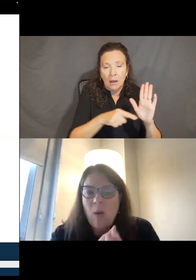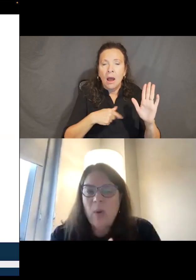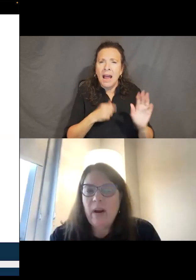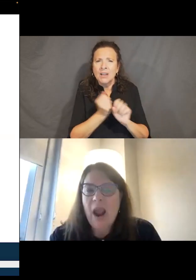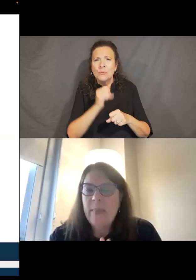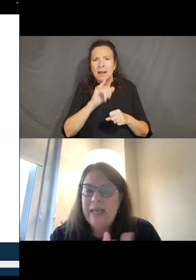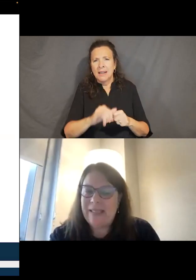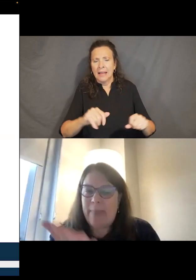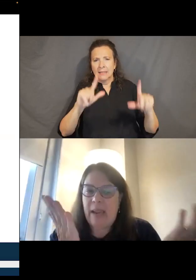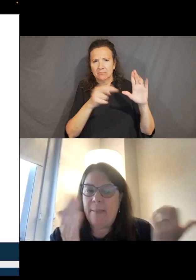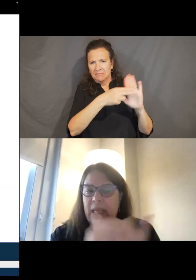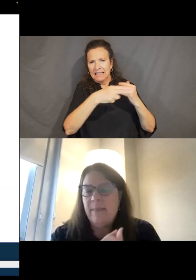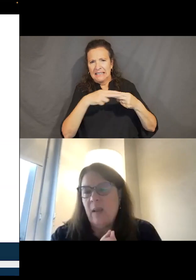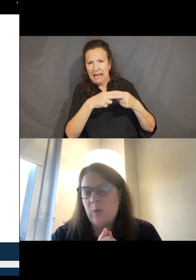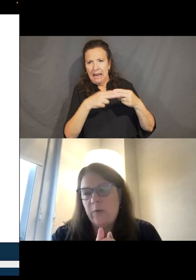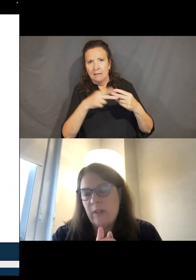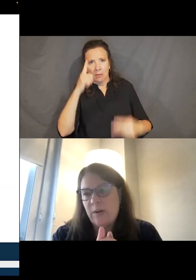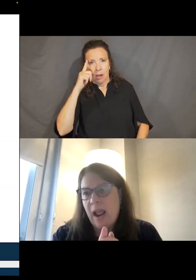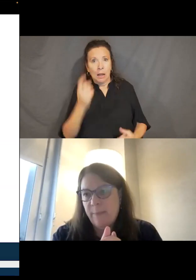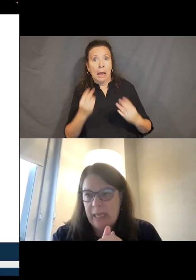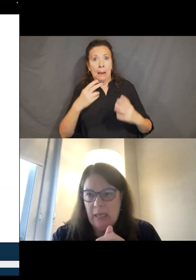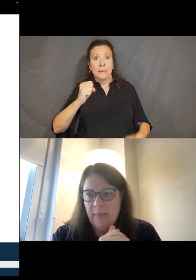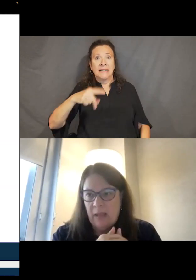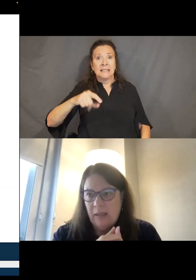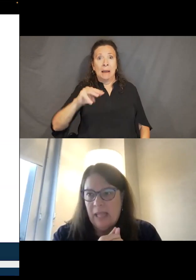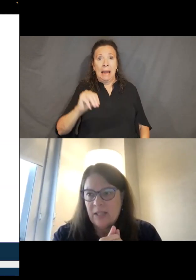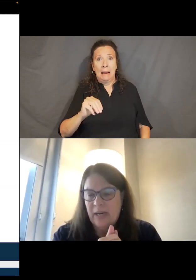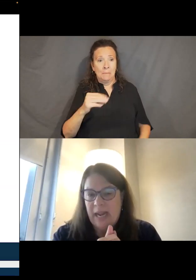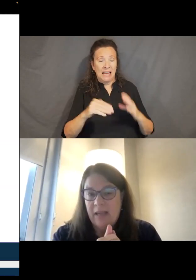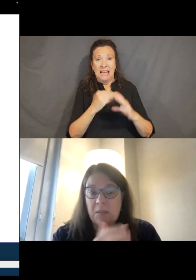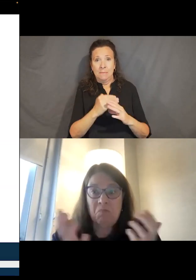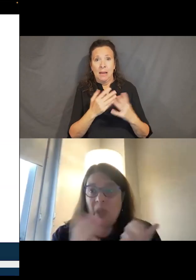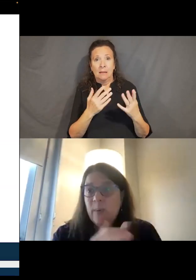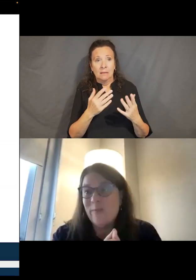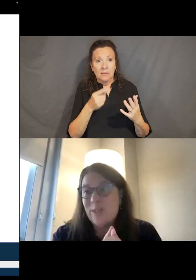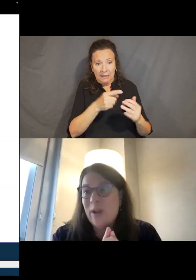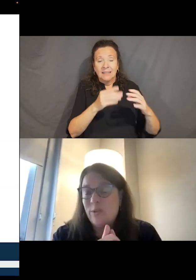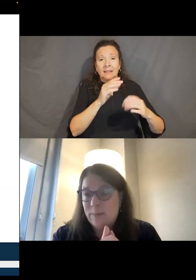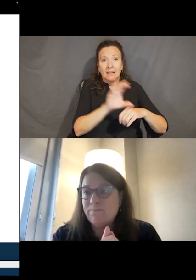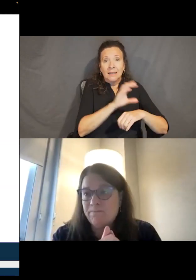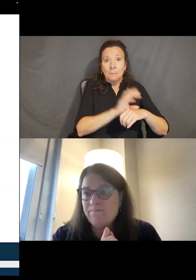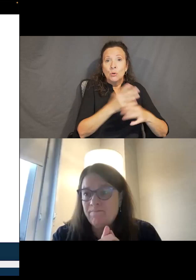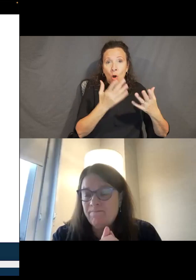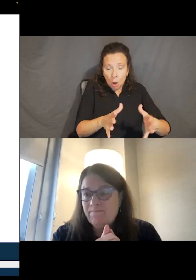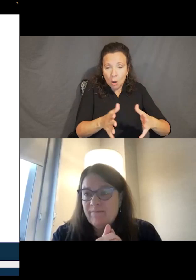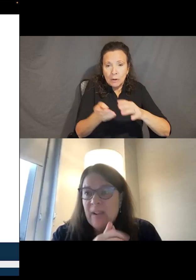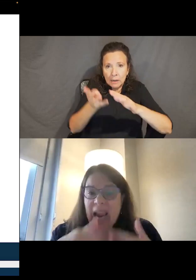I wonder how many spam emails were filtered out of my email and the last 30 days. It was over 200.